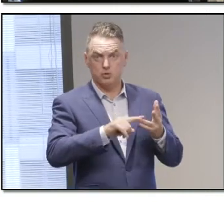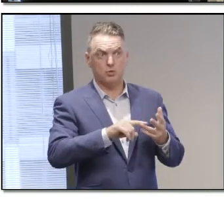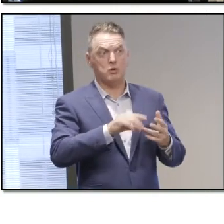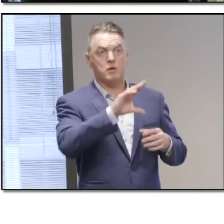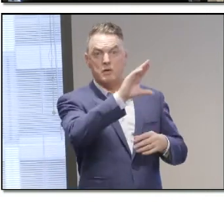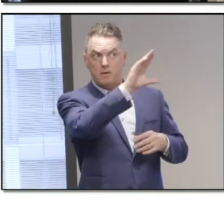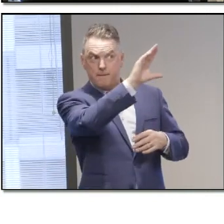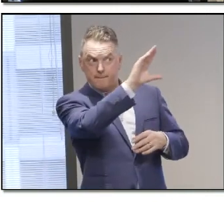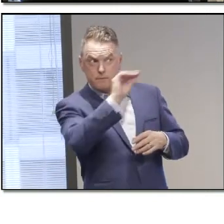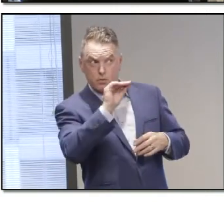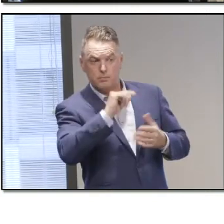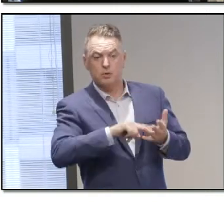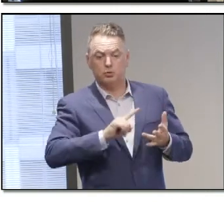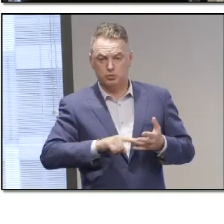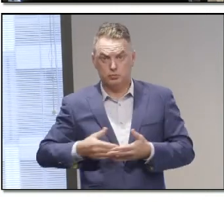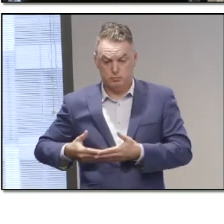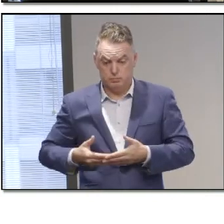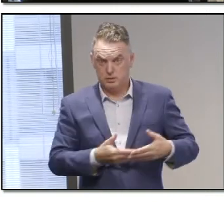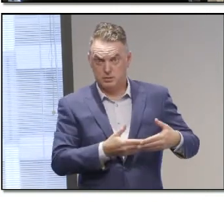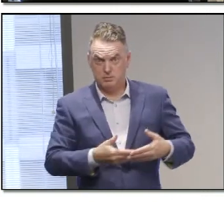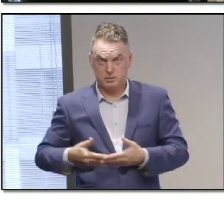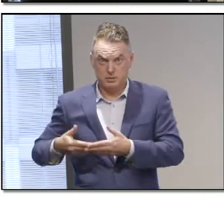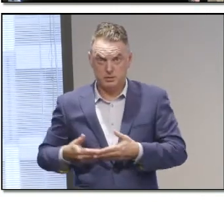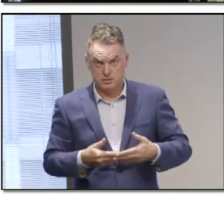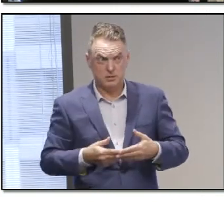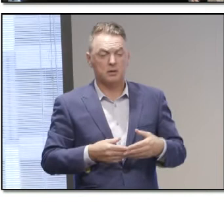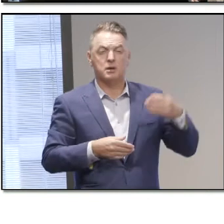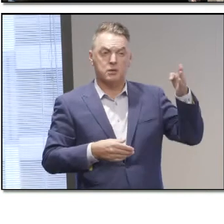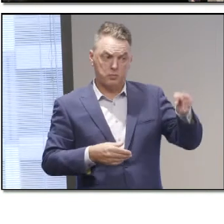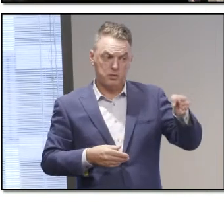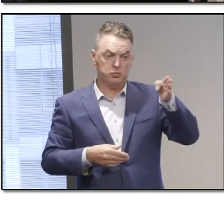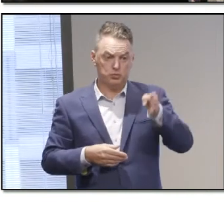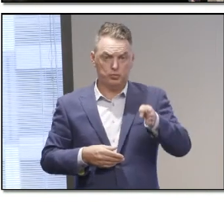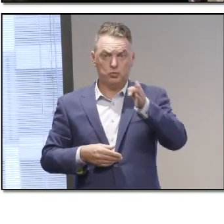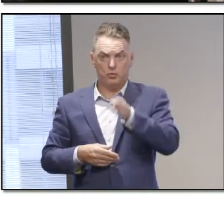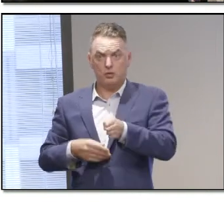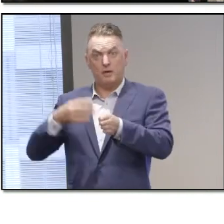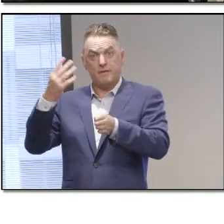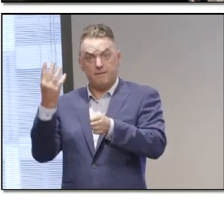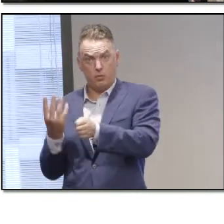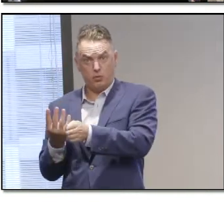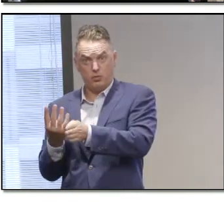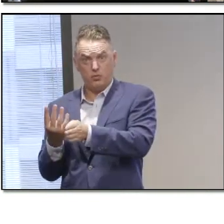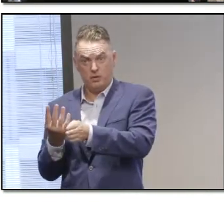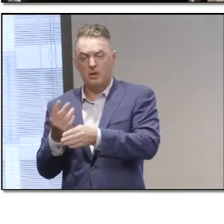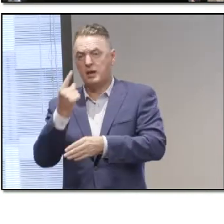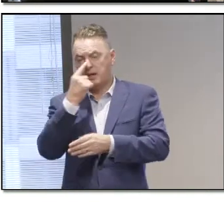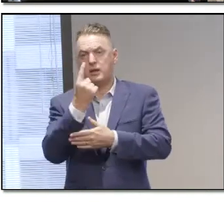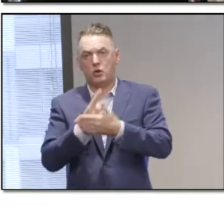foetal oocytes but down to the fourth generation this can only happen through these epigenetic